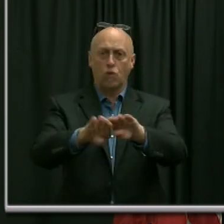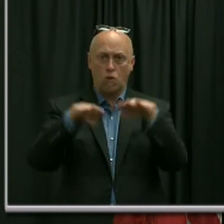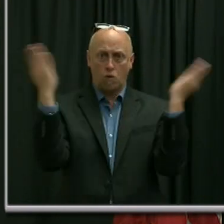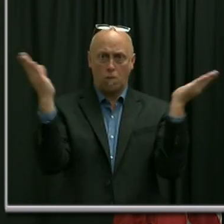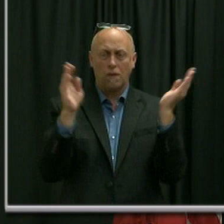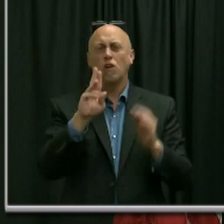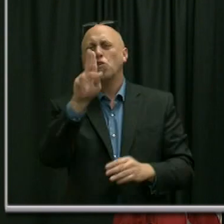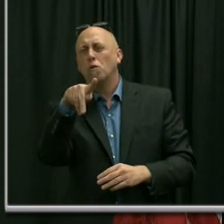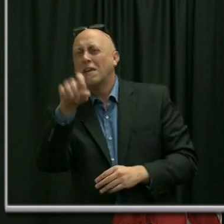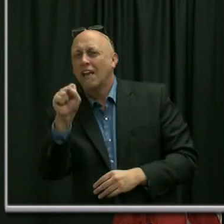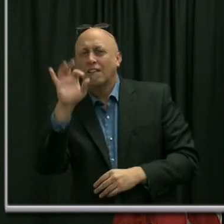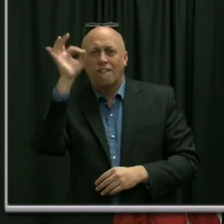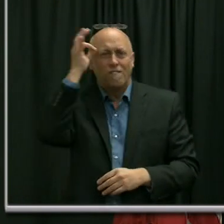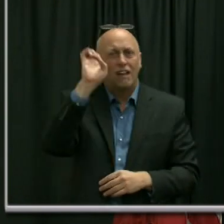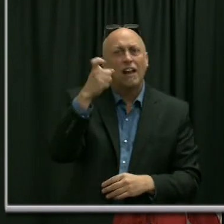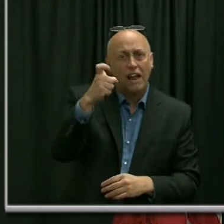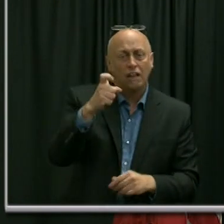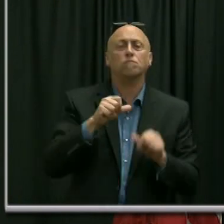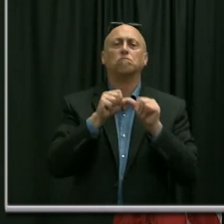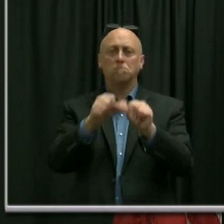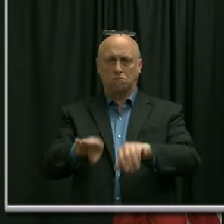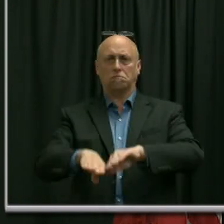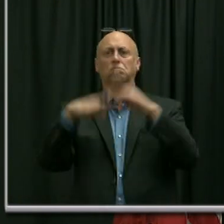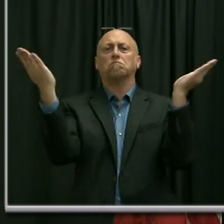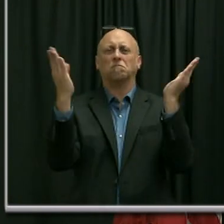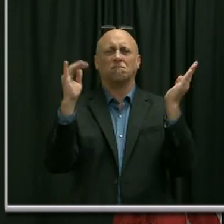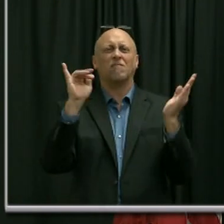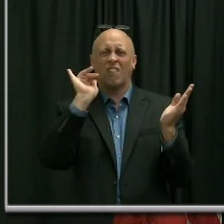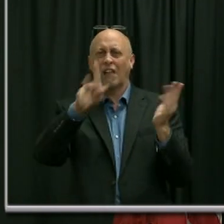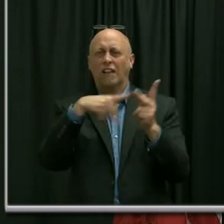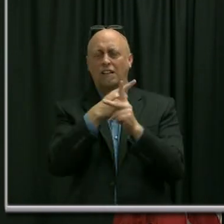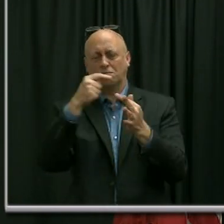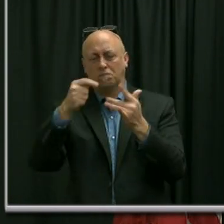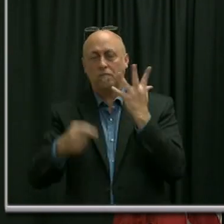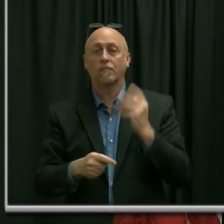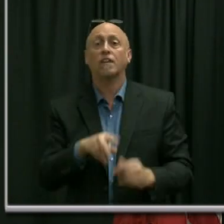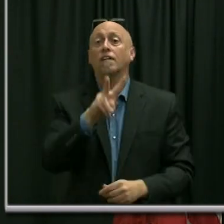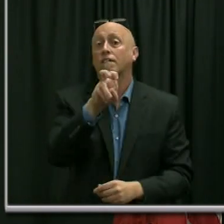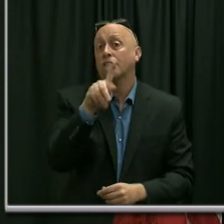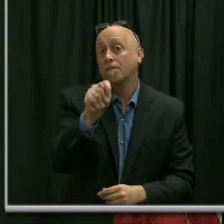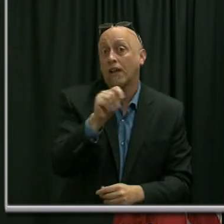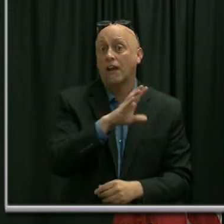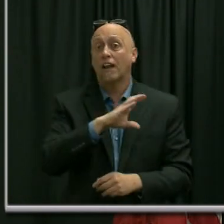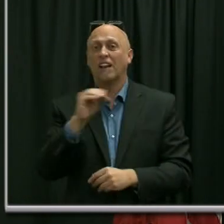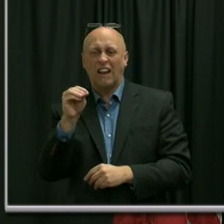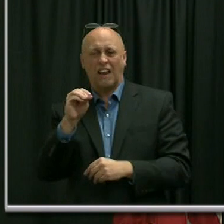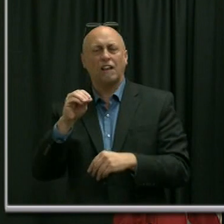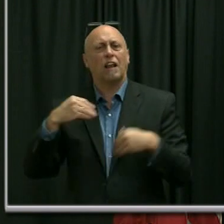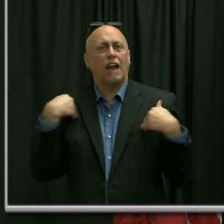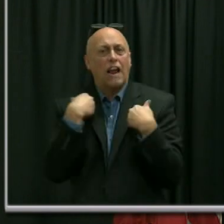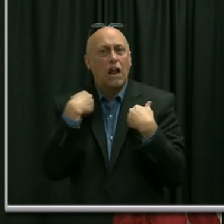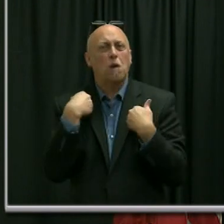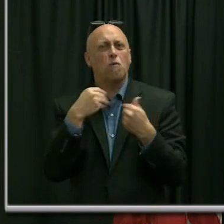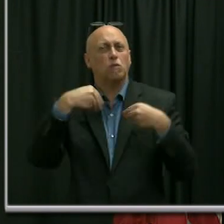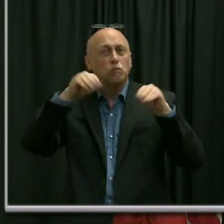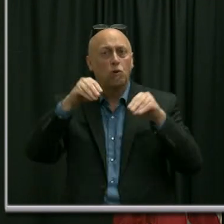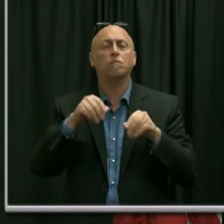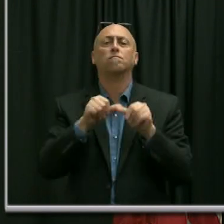BUSINESSES. PARCEL TRANSPORTATION AND DELIVERY BUSINESSES WILL ALL STAY OPEN.